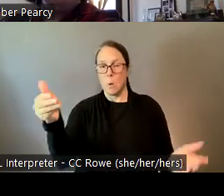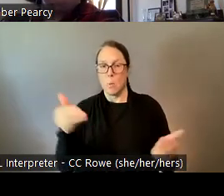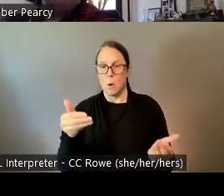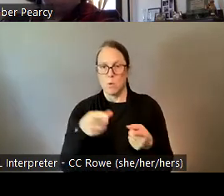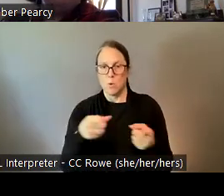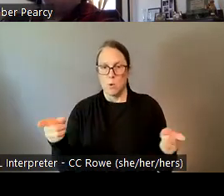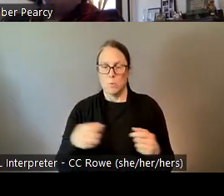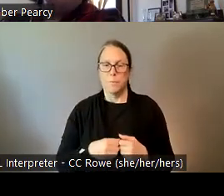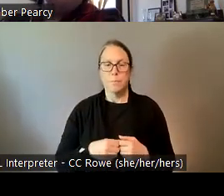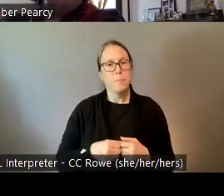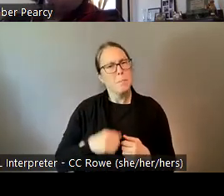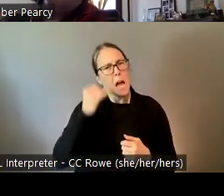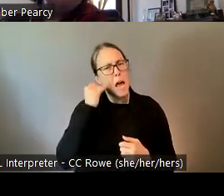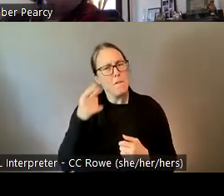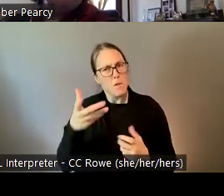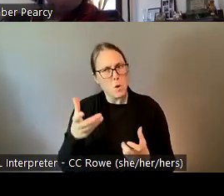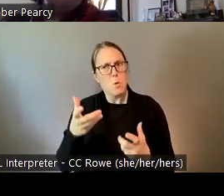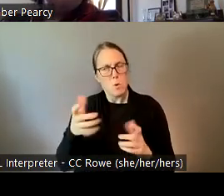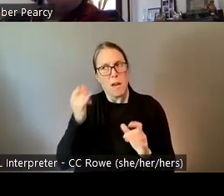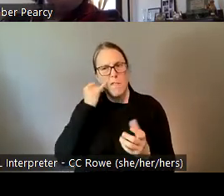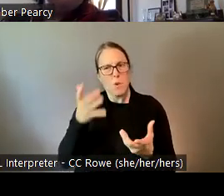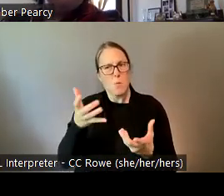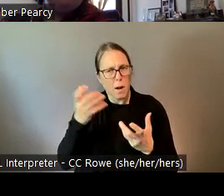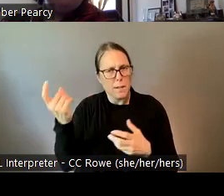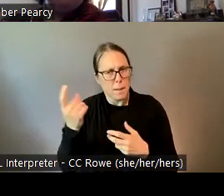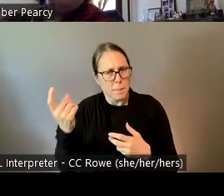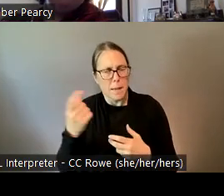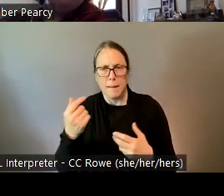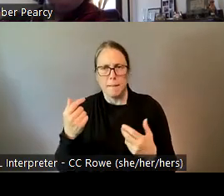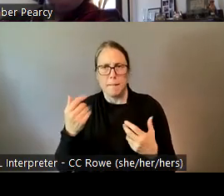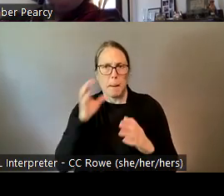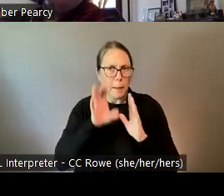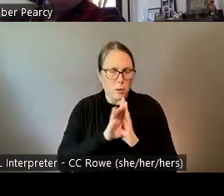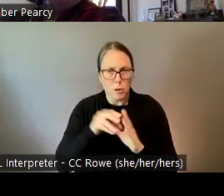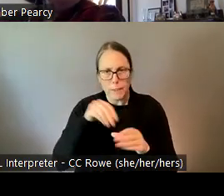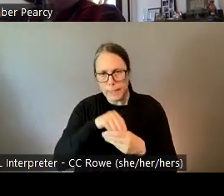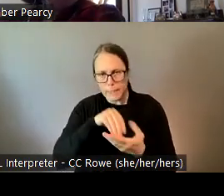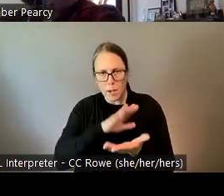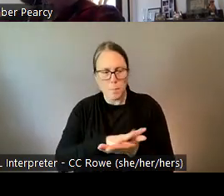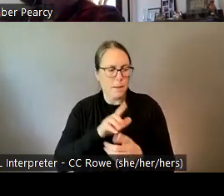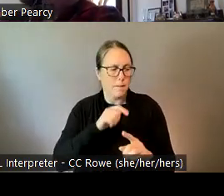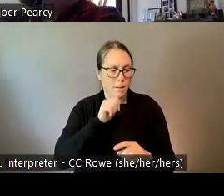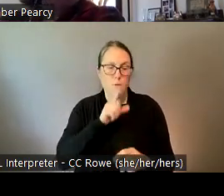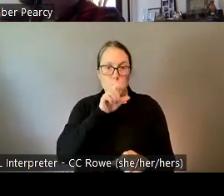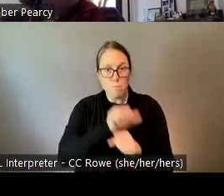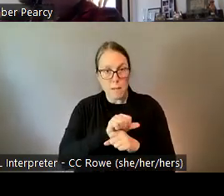that doesn't have any bearing on the actual meaning of what you're trying to get across is just decorative.